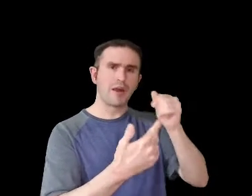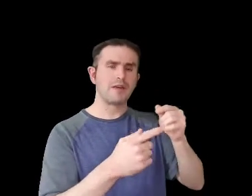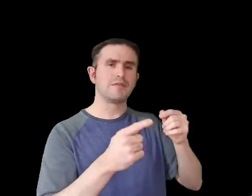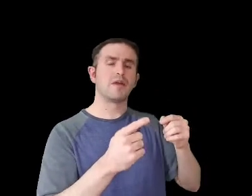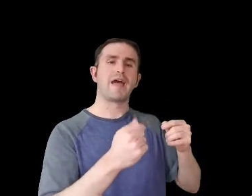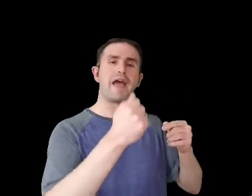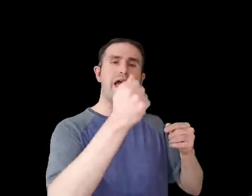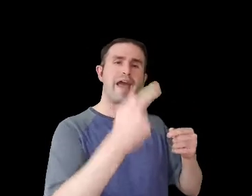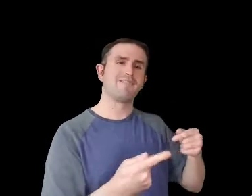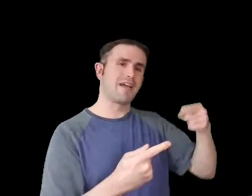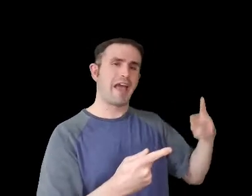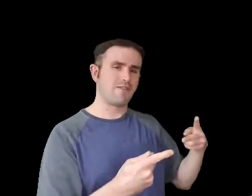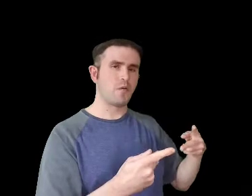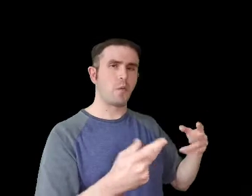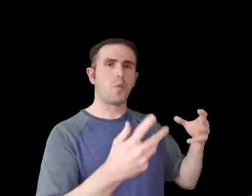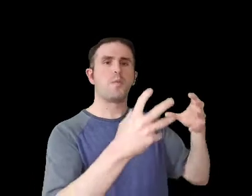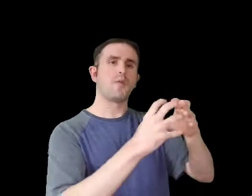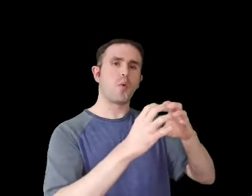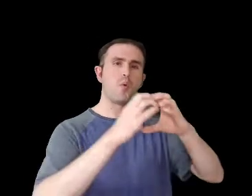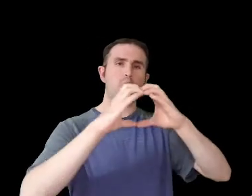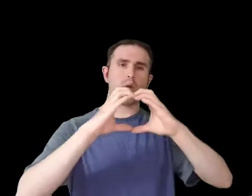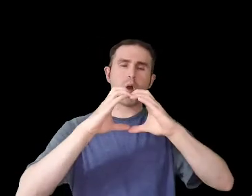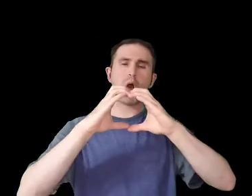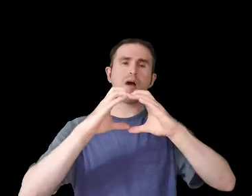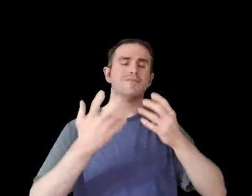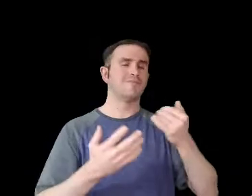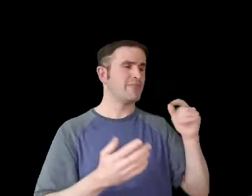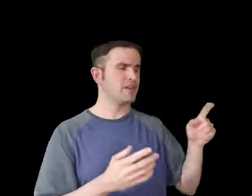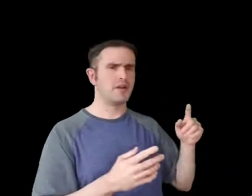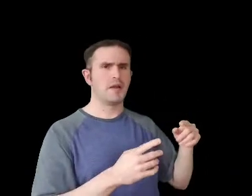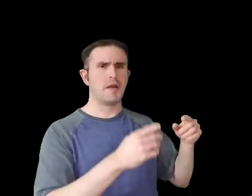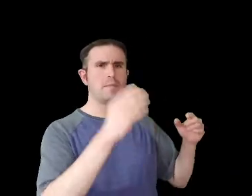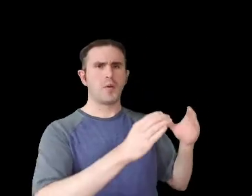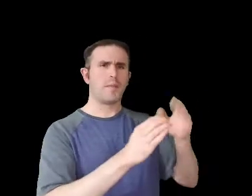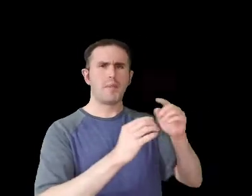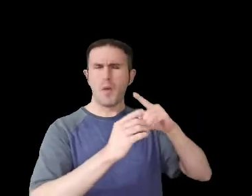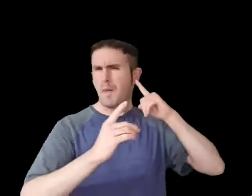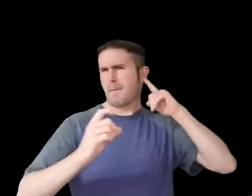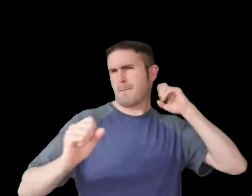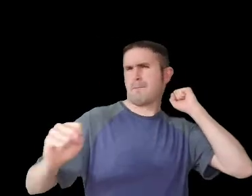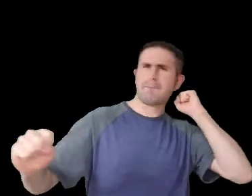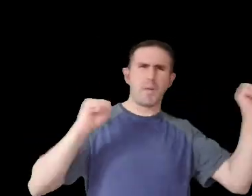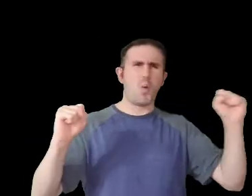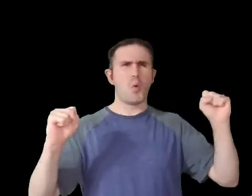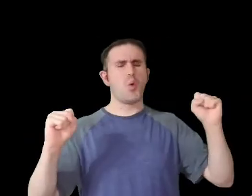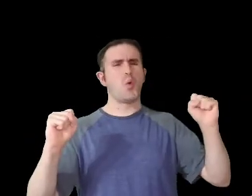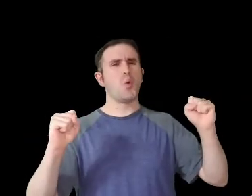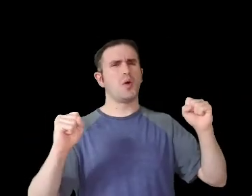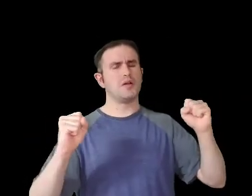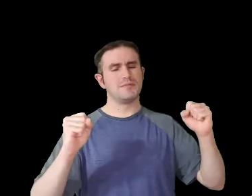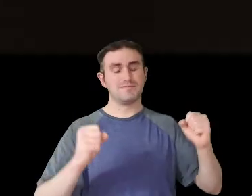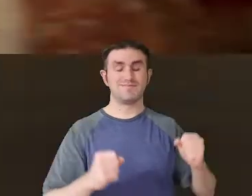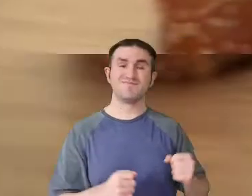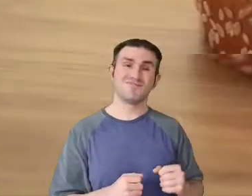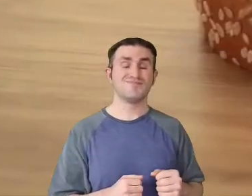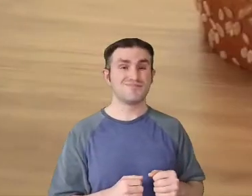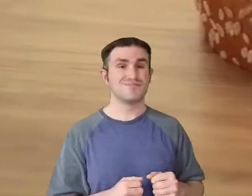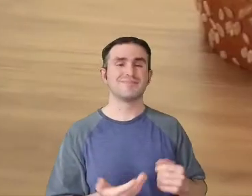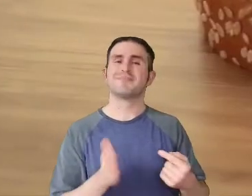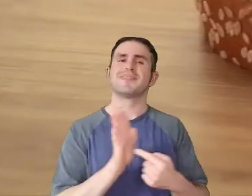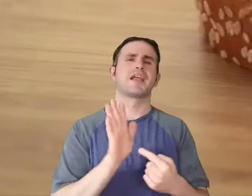each other or they stand out the strongest next to each other. Just like, how... like,